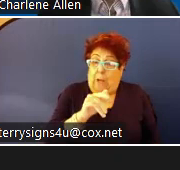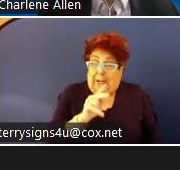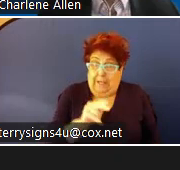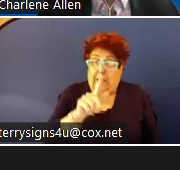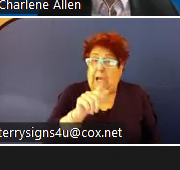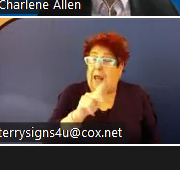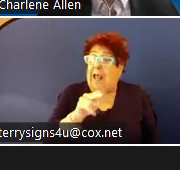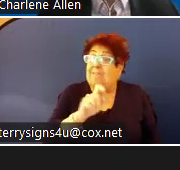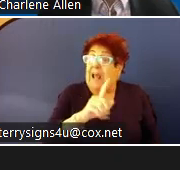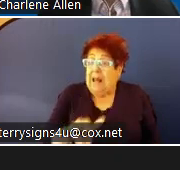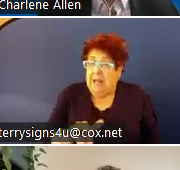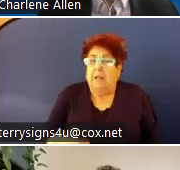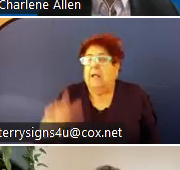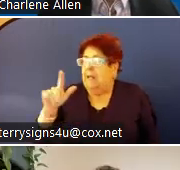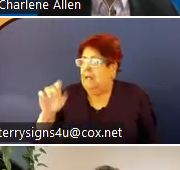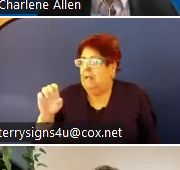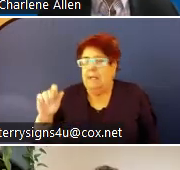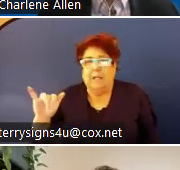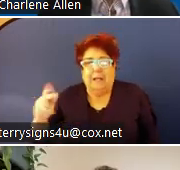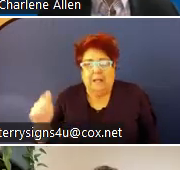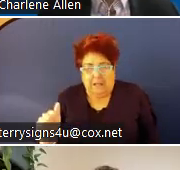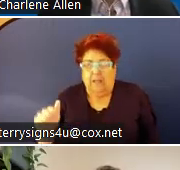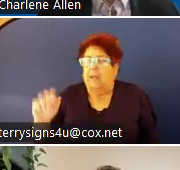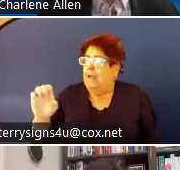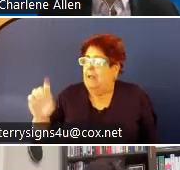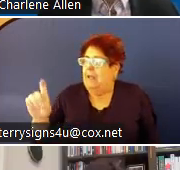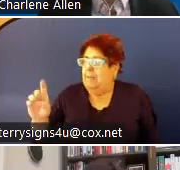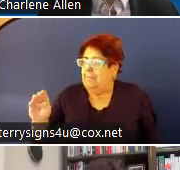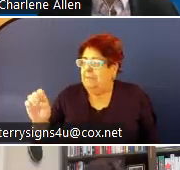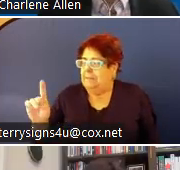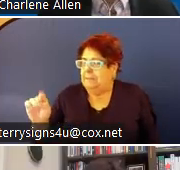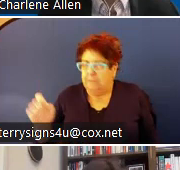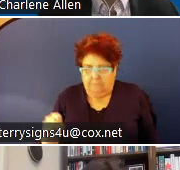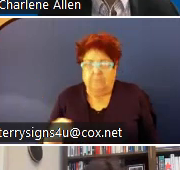Leiha Edmonds and Doctor Lavalley is a founding member of the Orange County Home